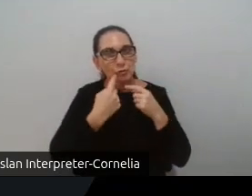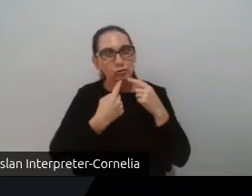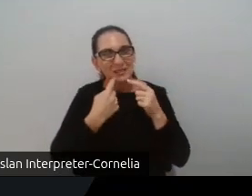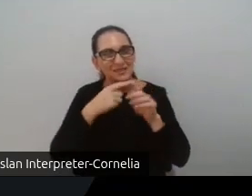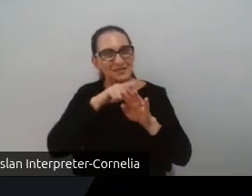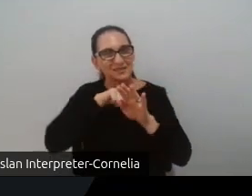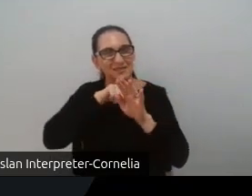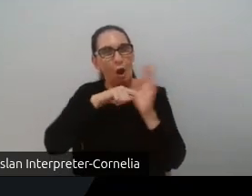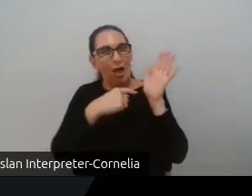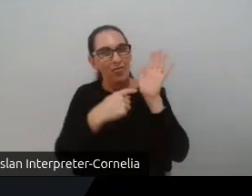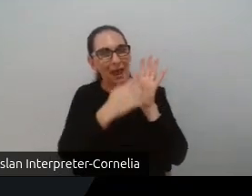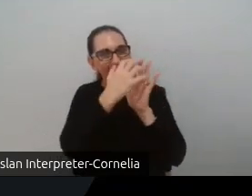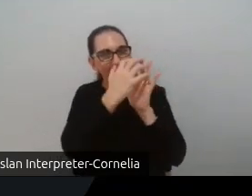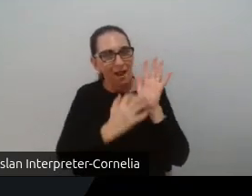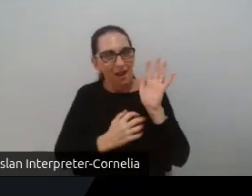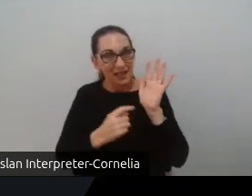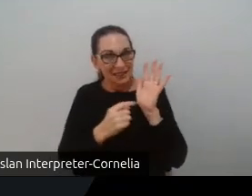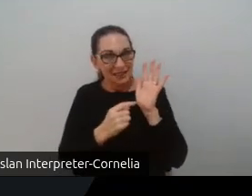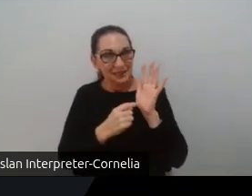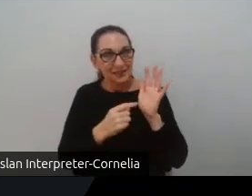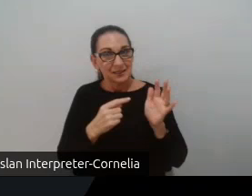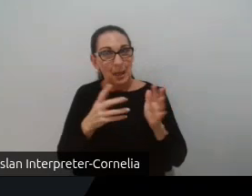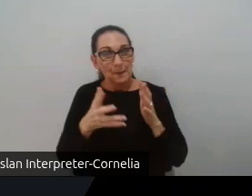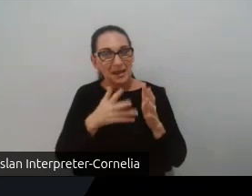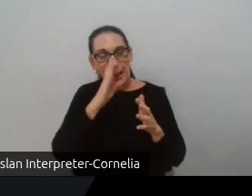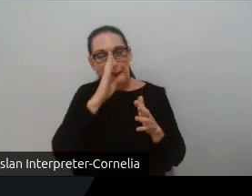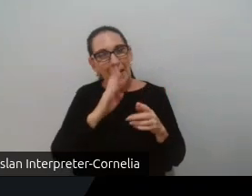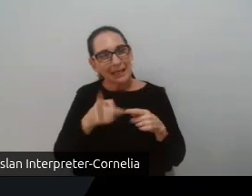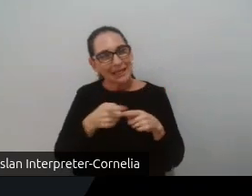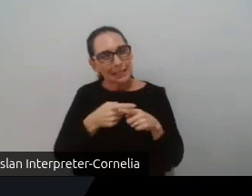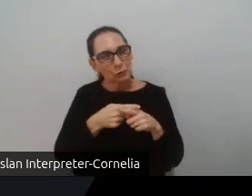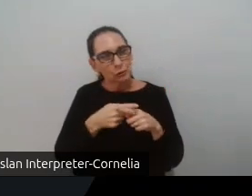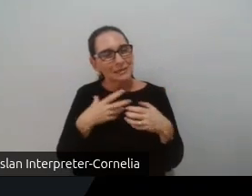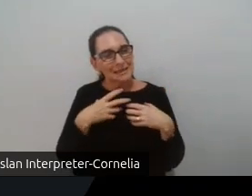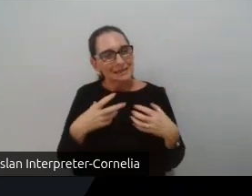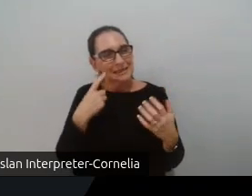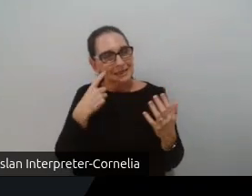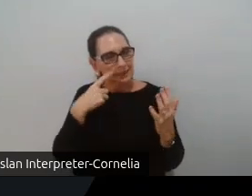of our Blurred borders cards is actually in plain English. um after we ran a huge engagement across